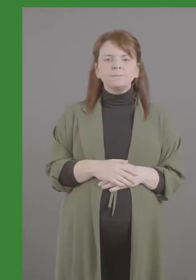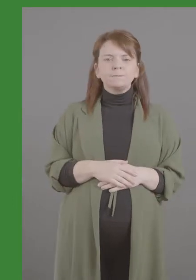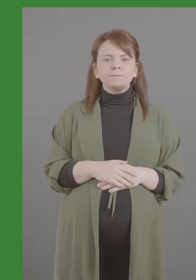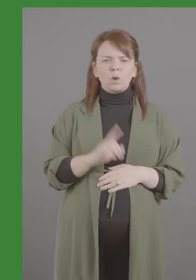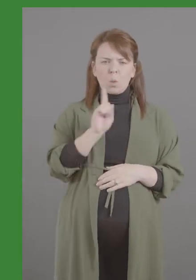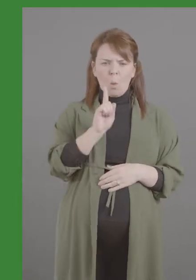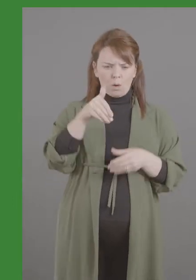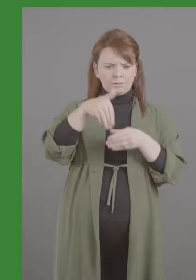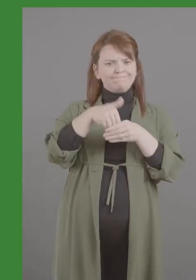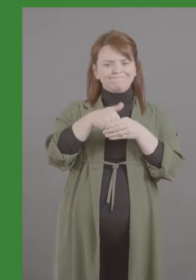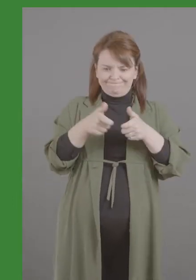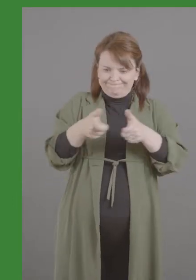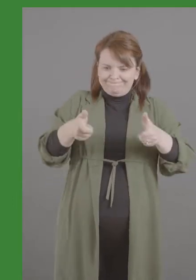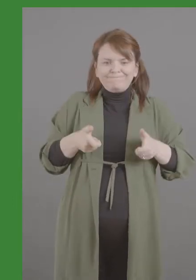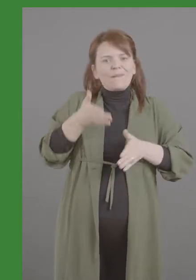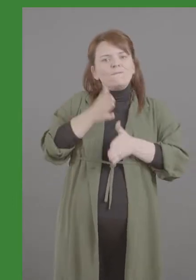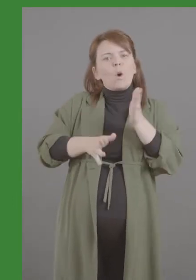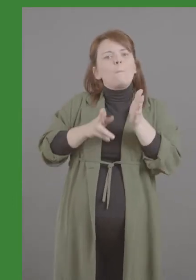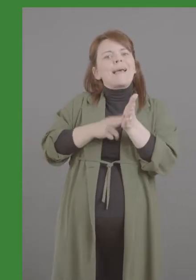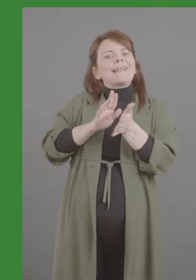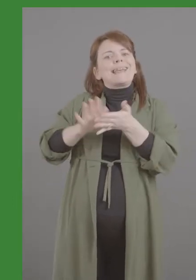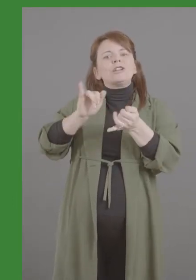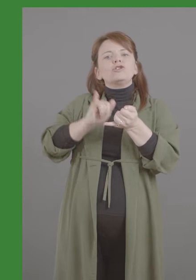what is inside an NHS test and trace self-test kit,